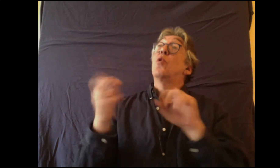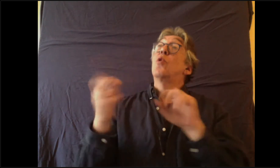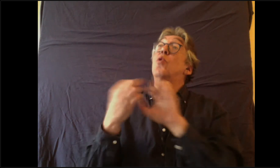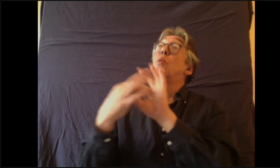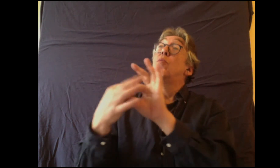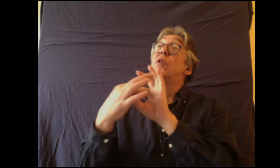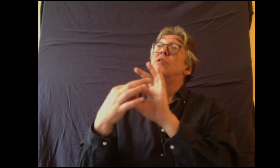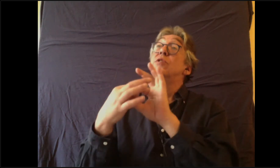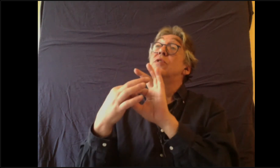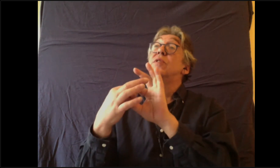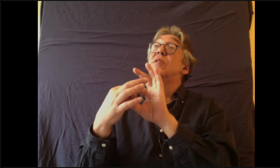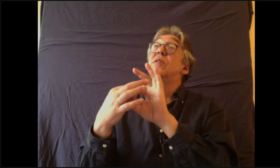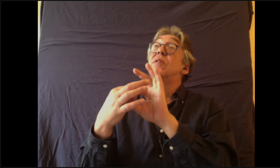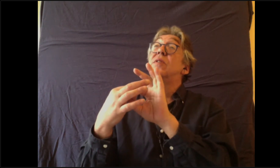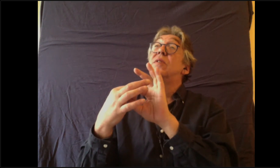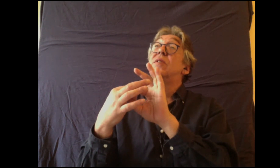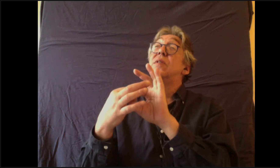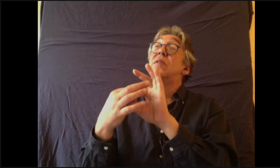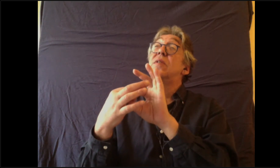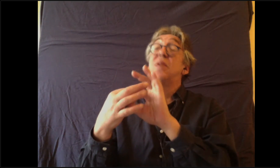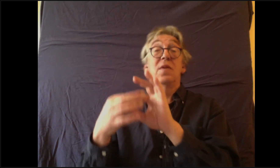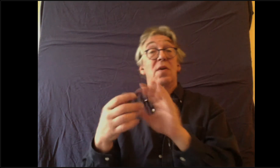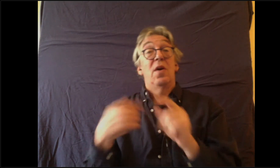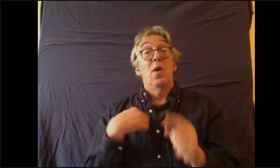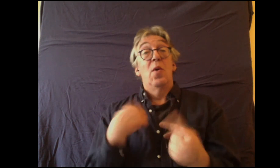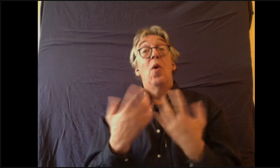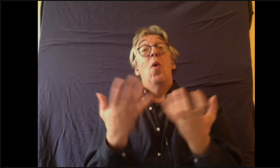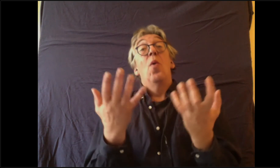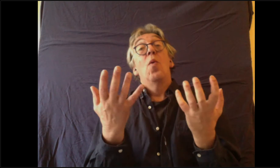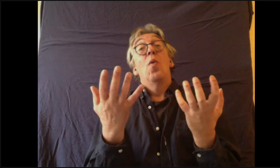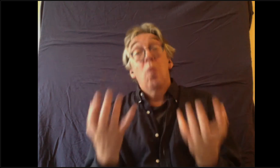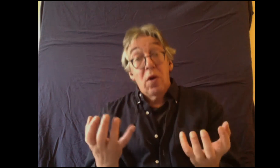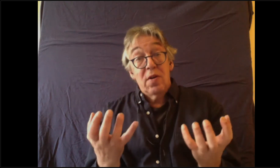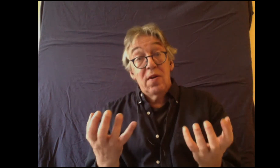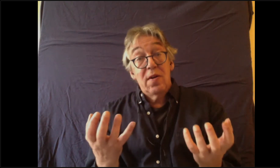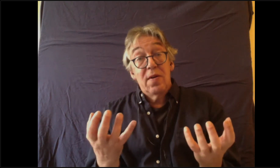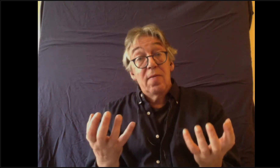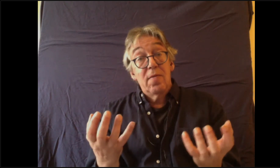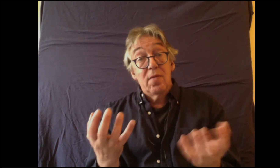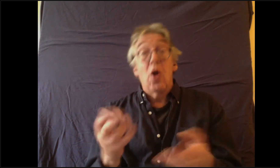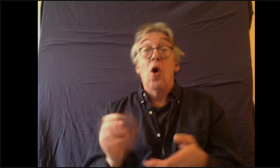we want to strengthen the role of DPOs from the Global South.